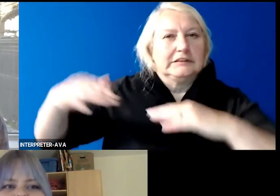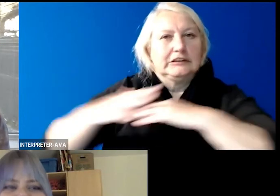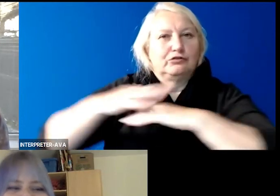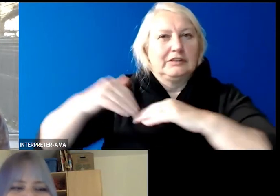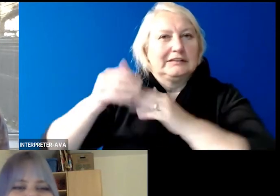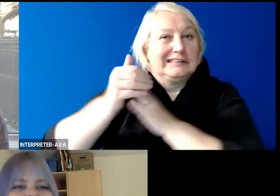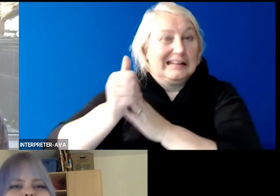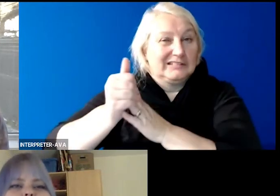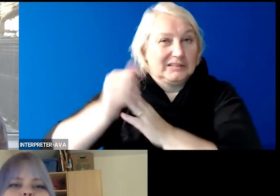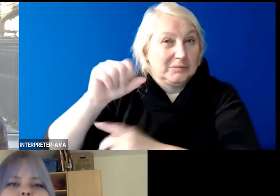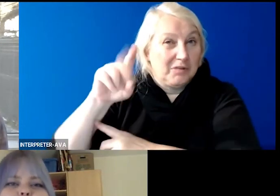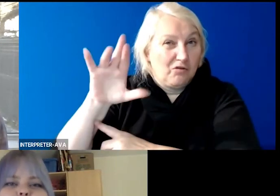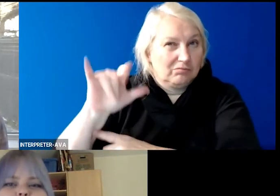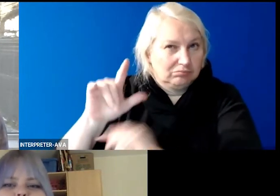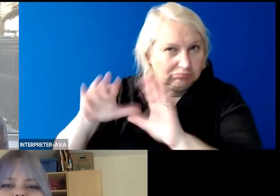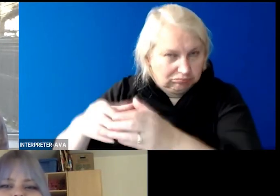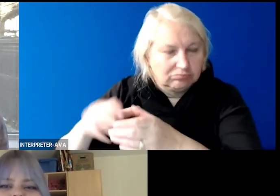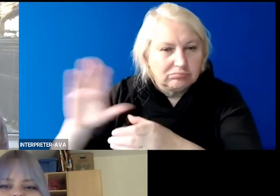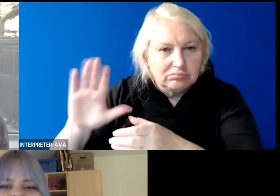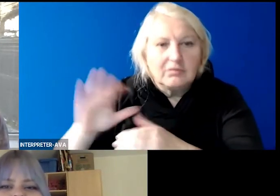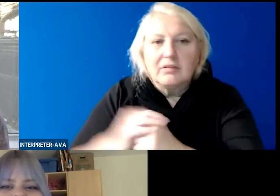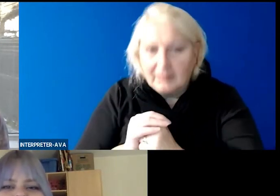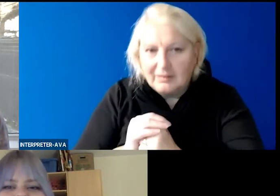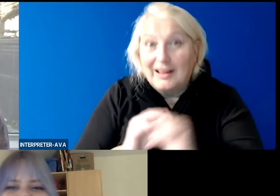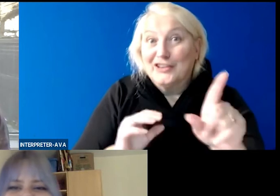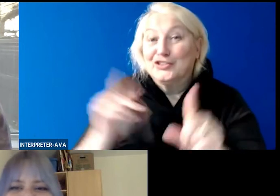and she would like to announce our social media. Thank you.